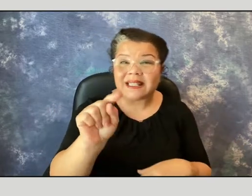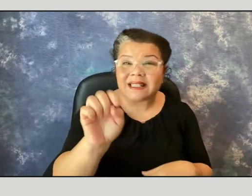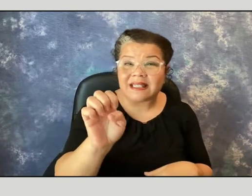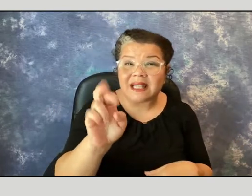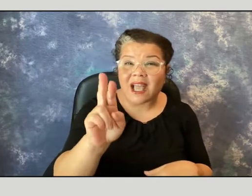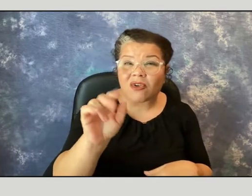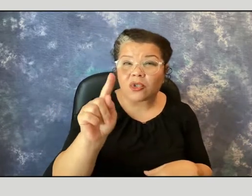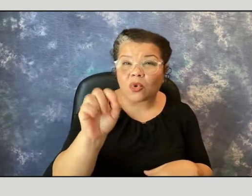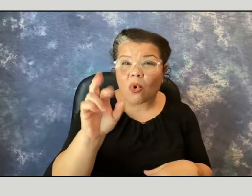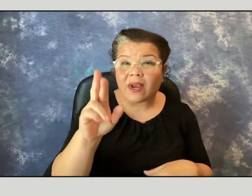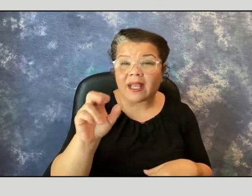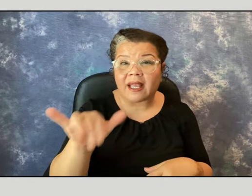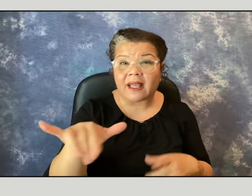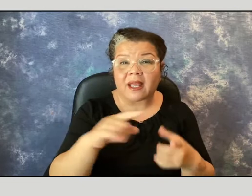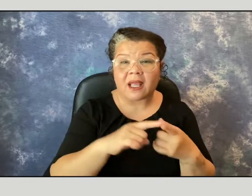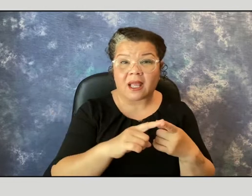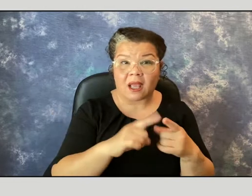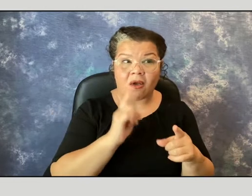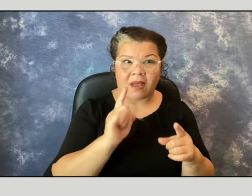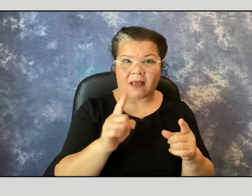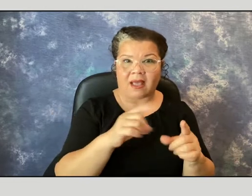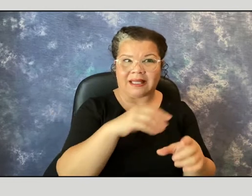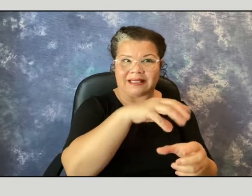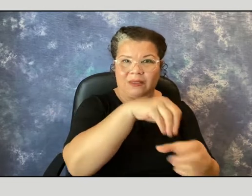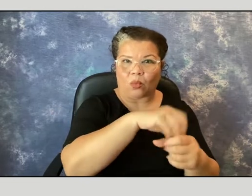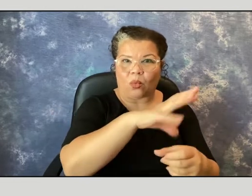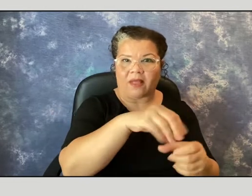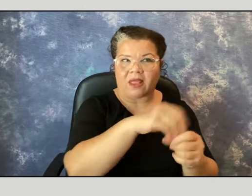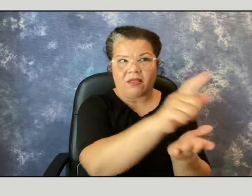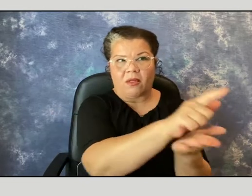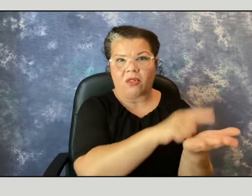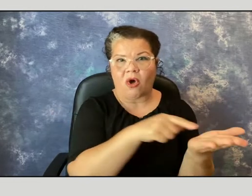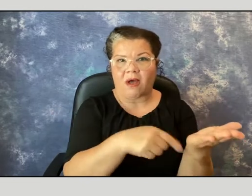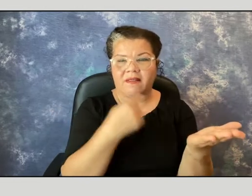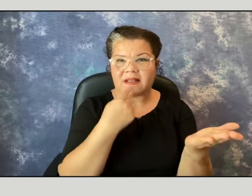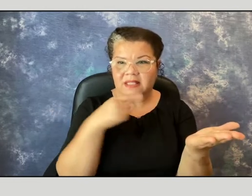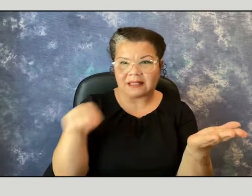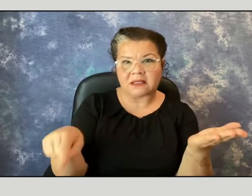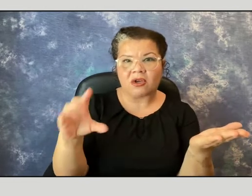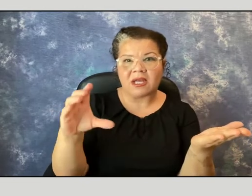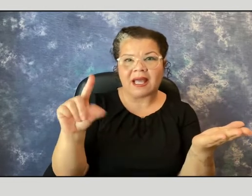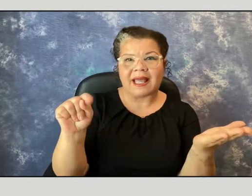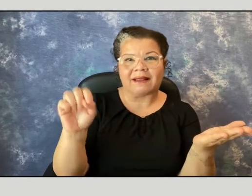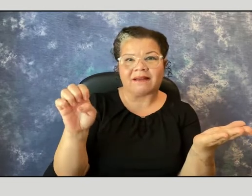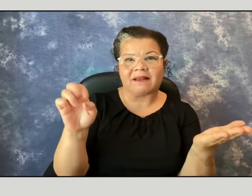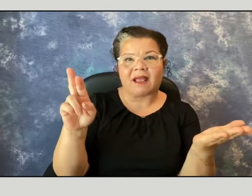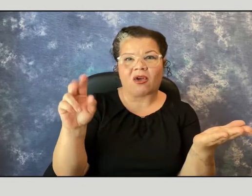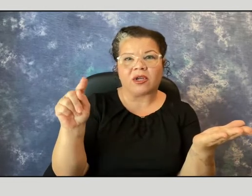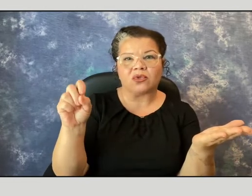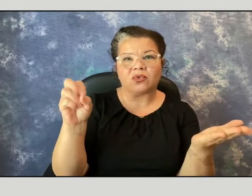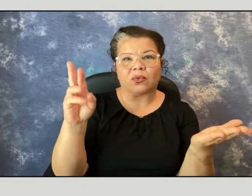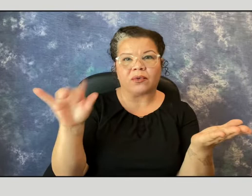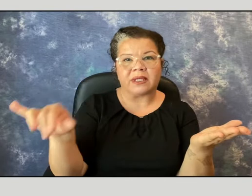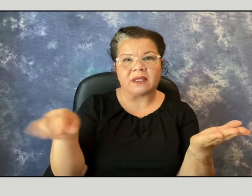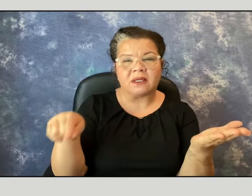For legal scholars, that's really important. And I think for myself growing up, having come of age politically